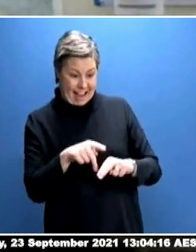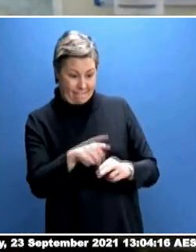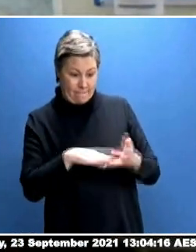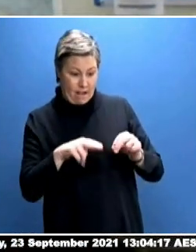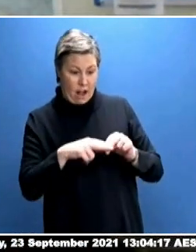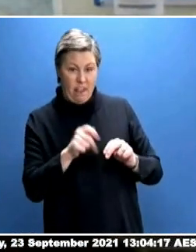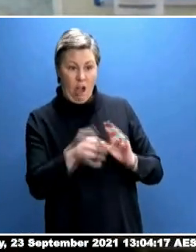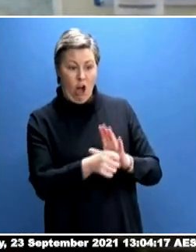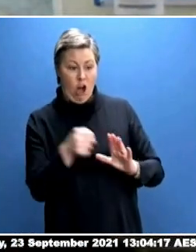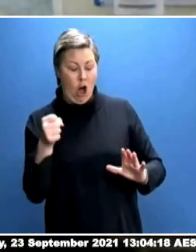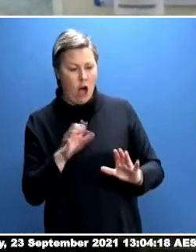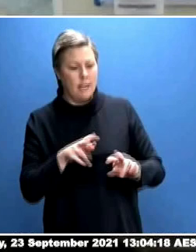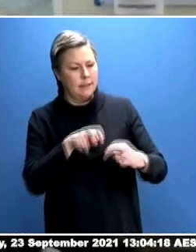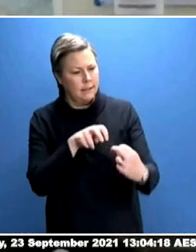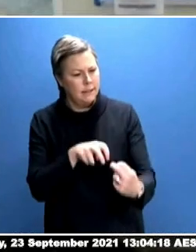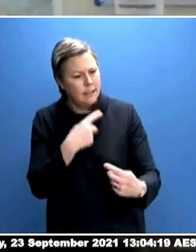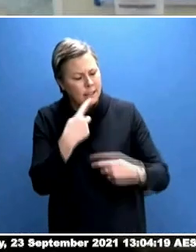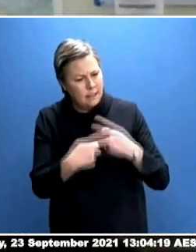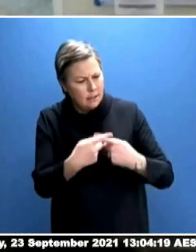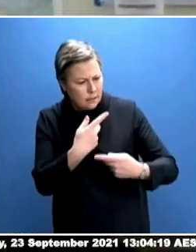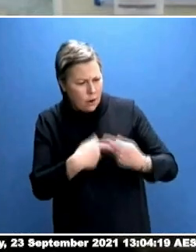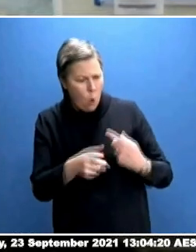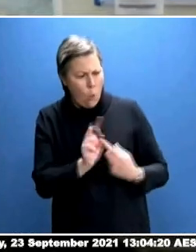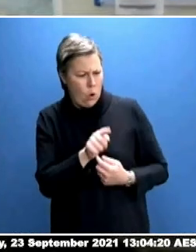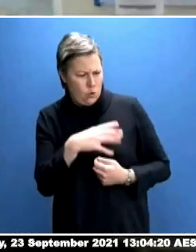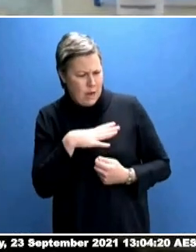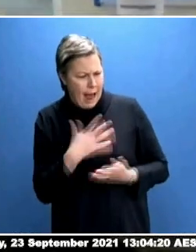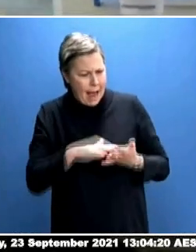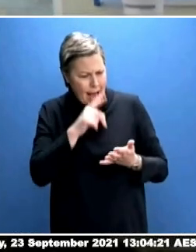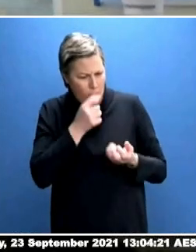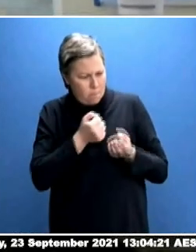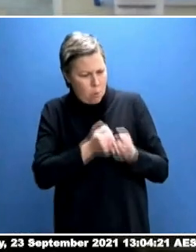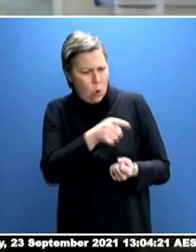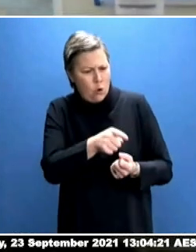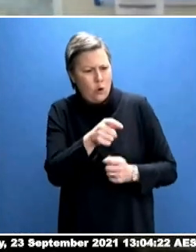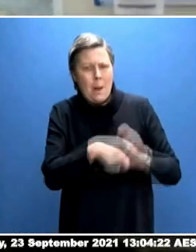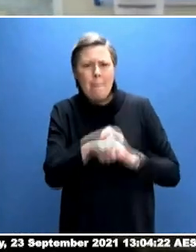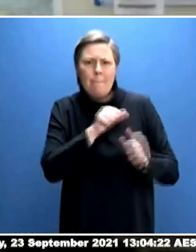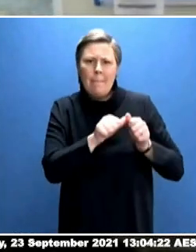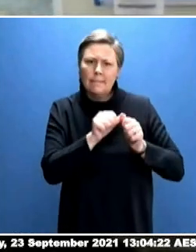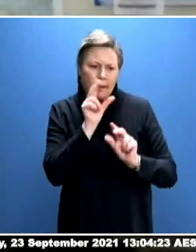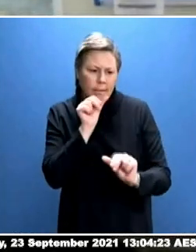The amount of times you see children in residential care, or they tell